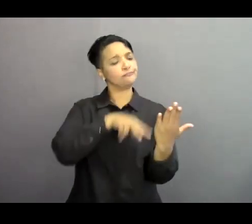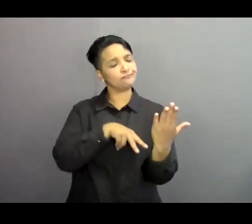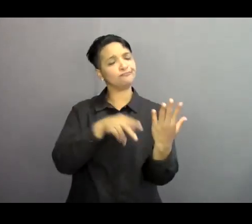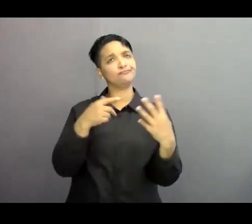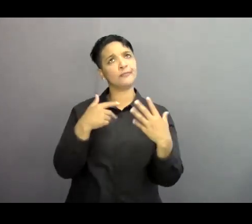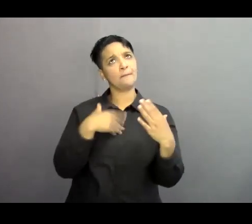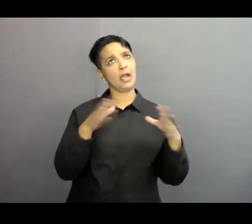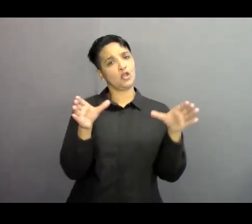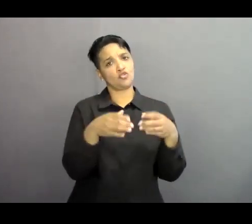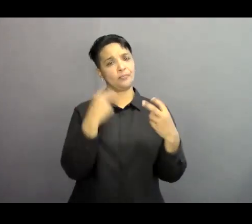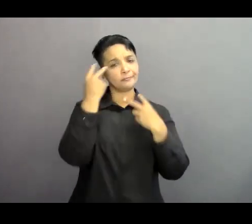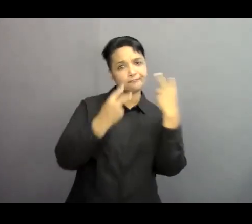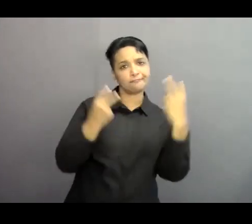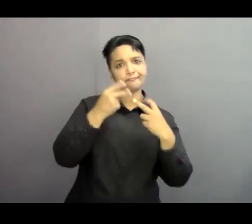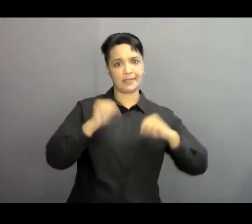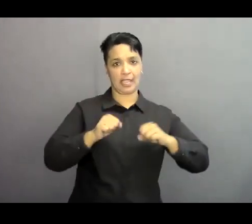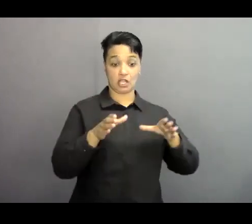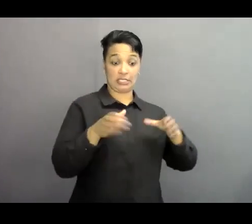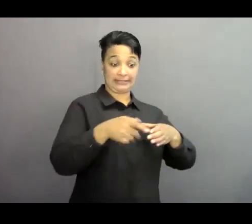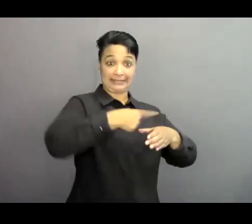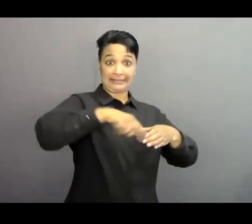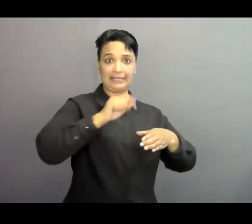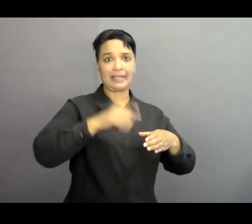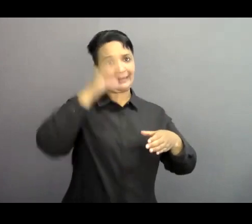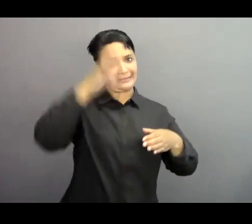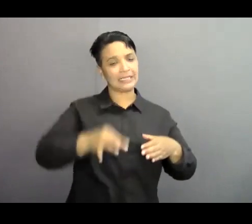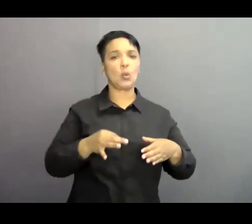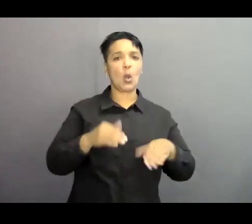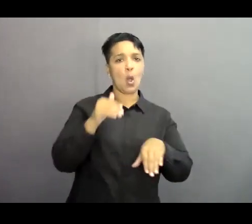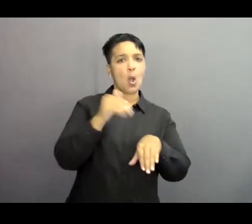and in your team to decide which comments you're going to take on board, what changes you're going